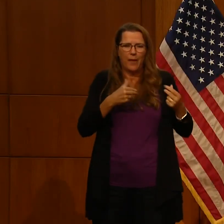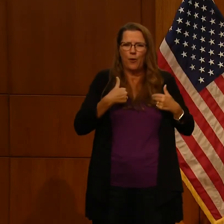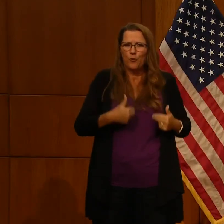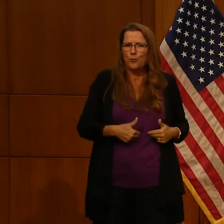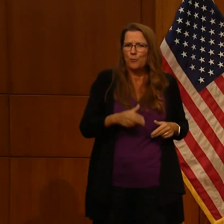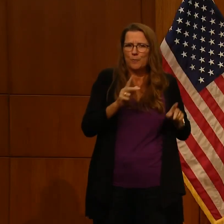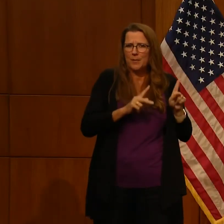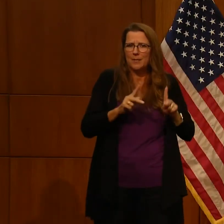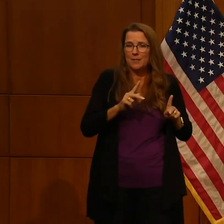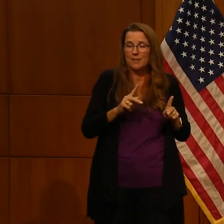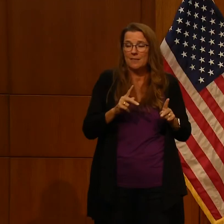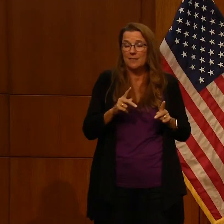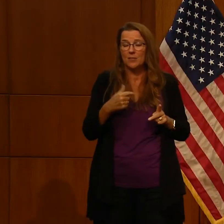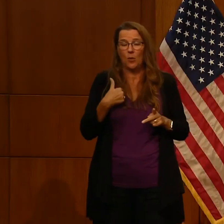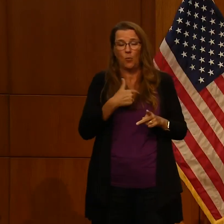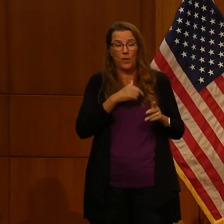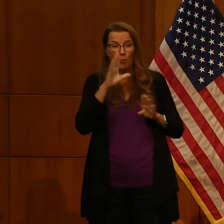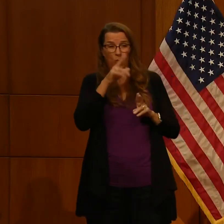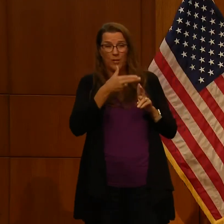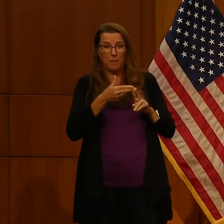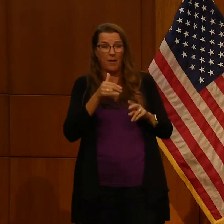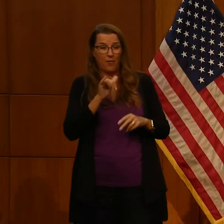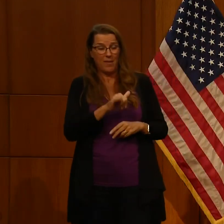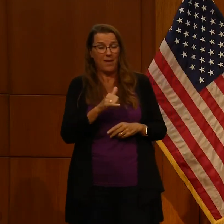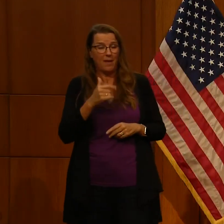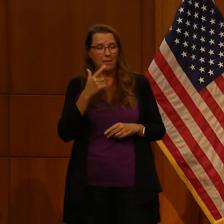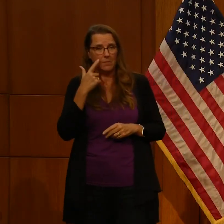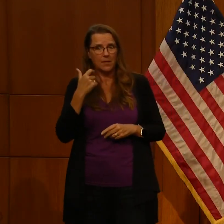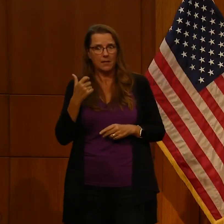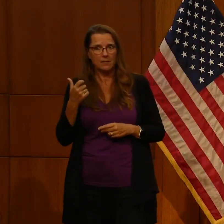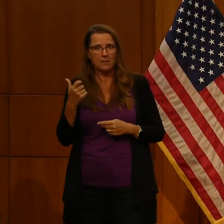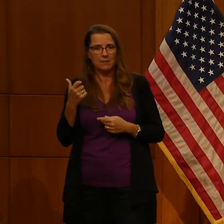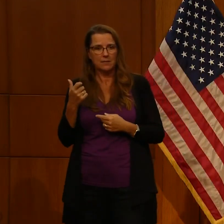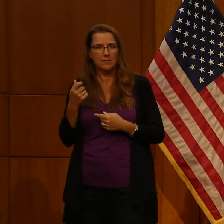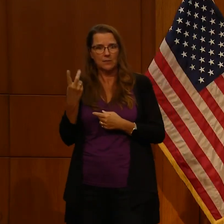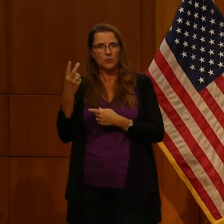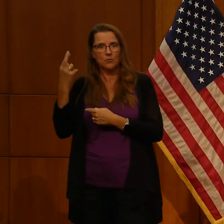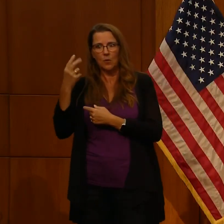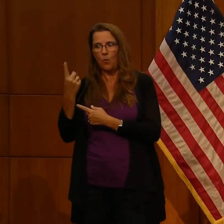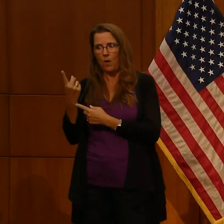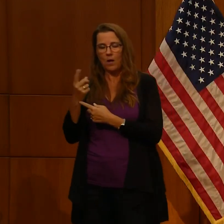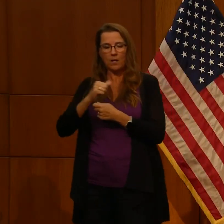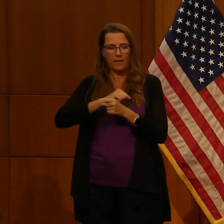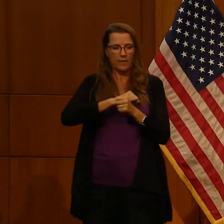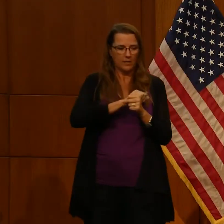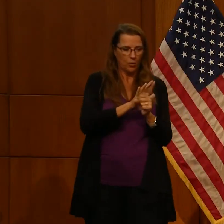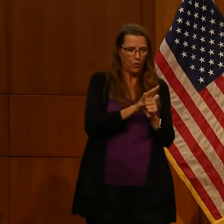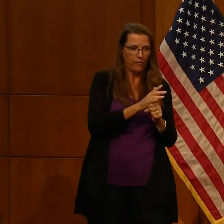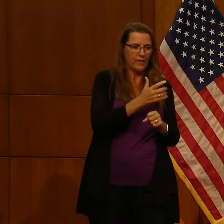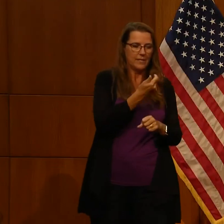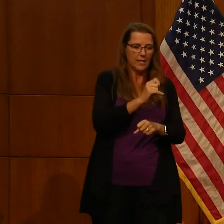HUMAN. UM AND. AND THAT'S